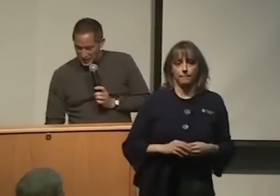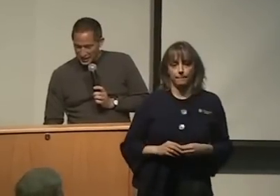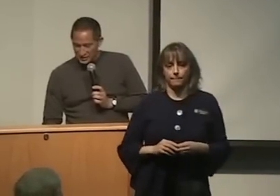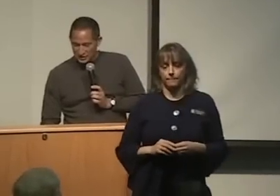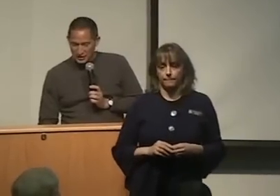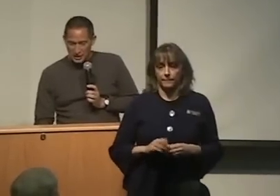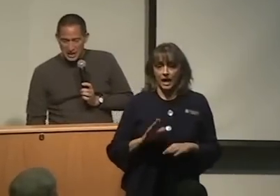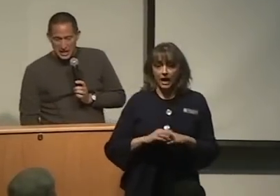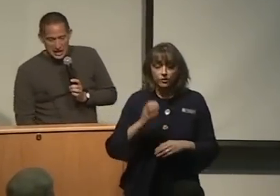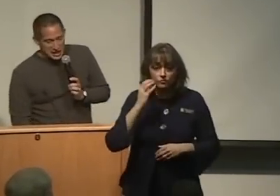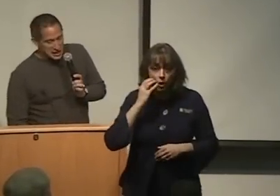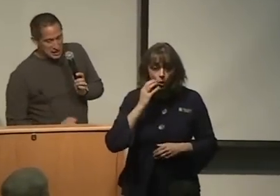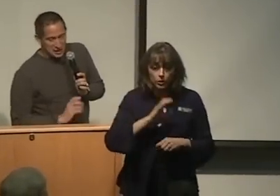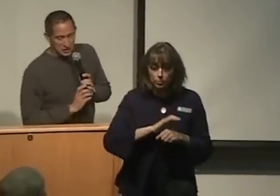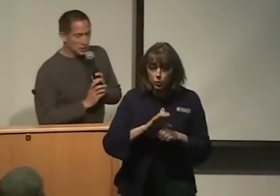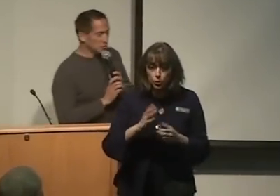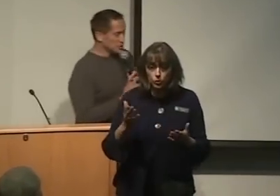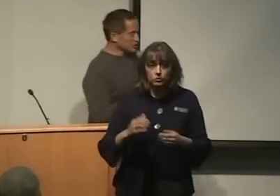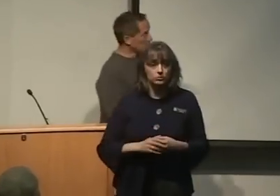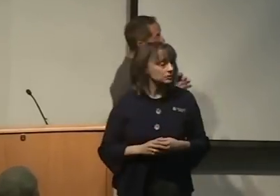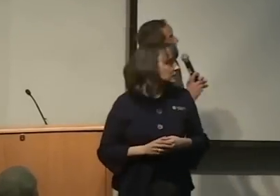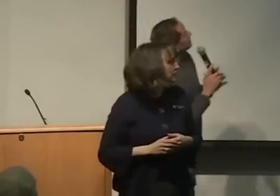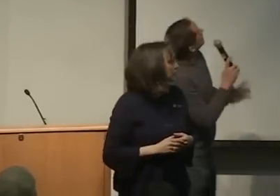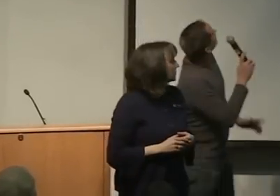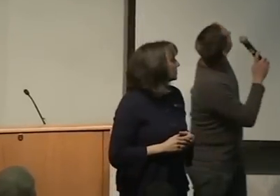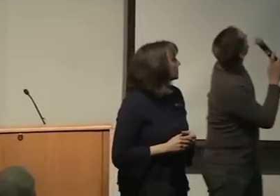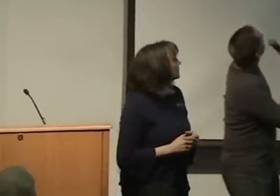Go to socrative.com, S-O-C-R-A-T-I-V-E.com.